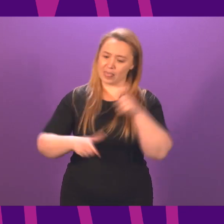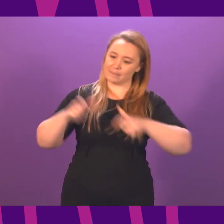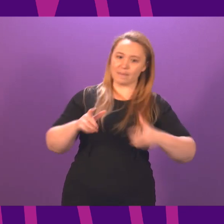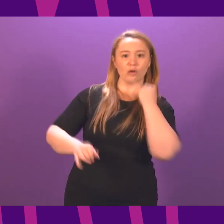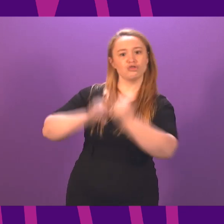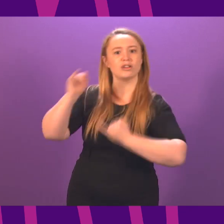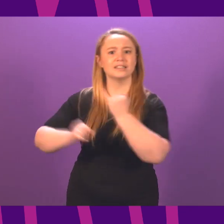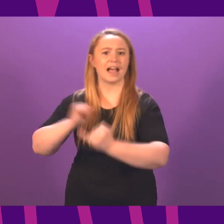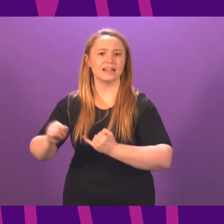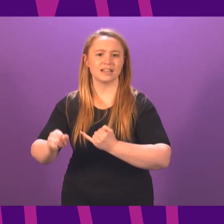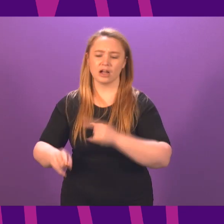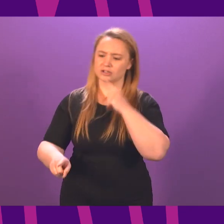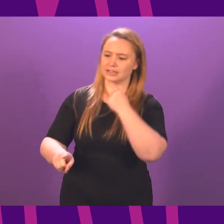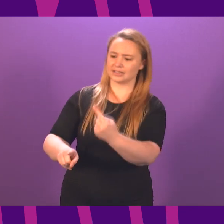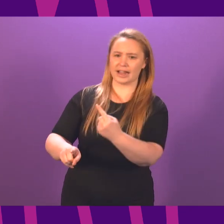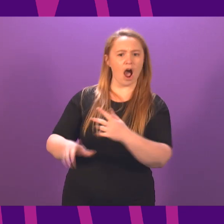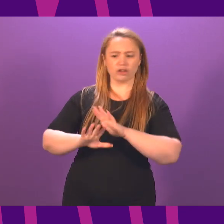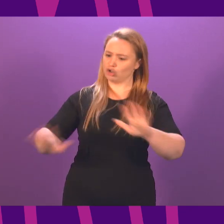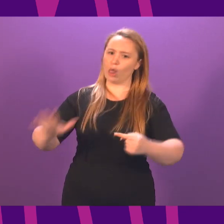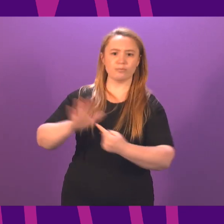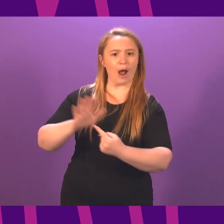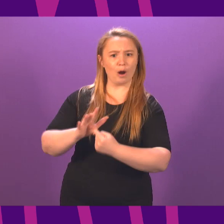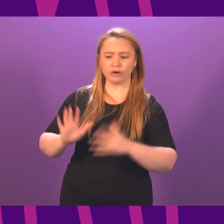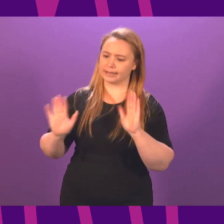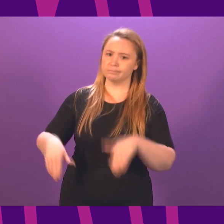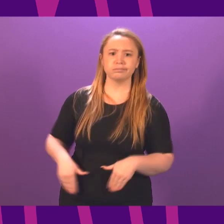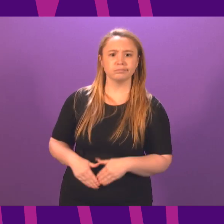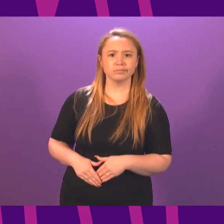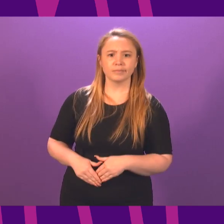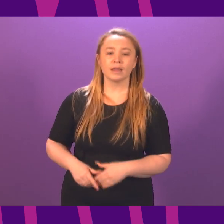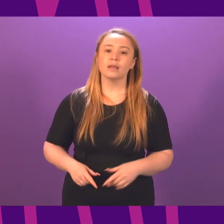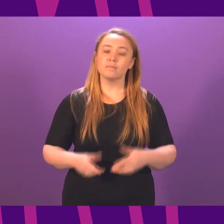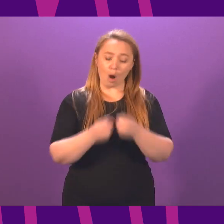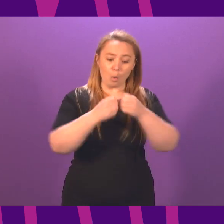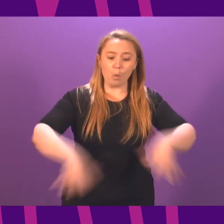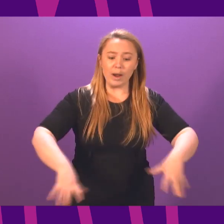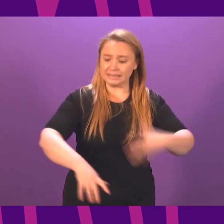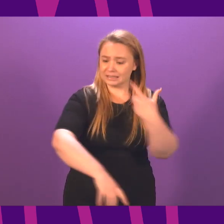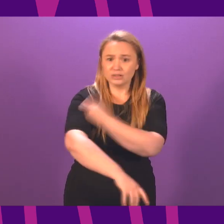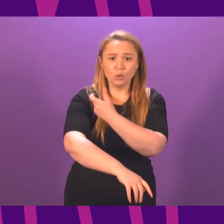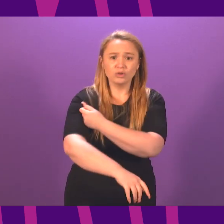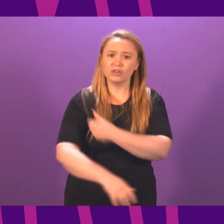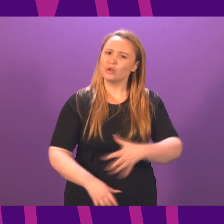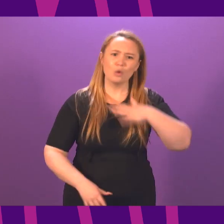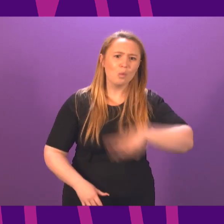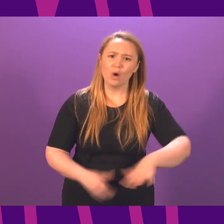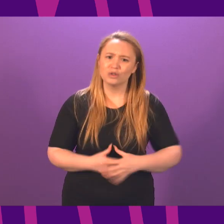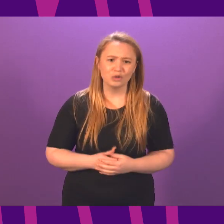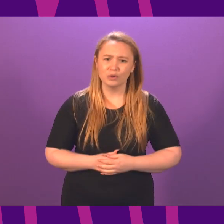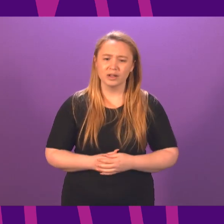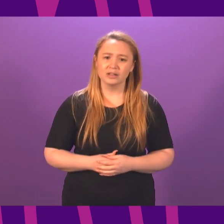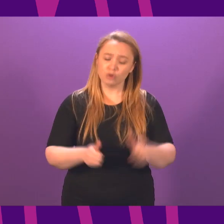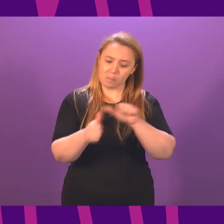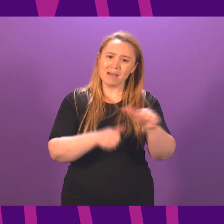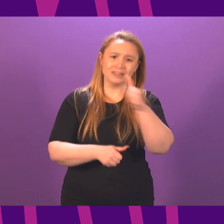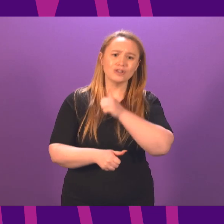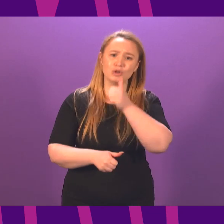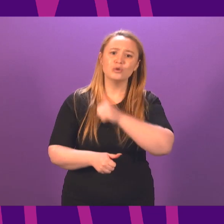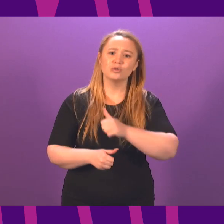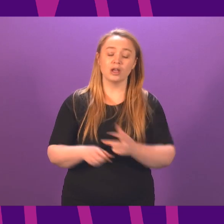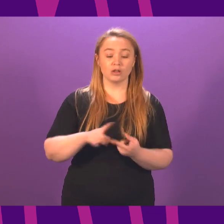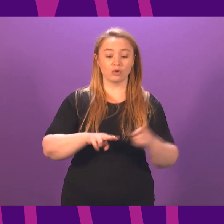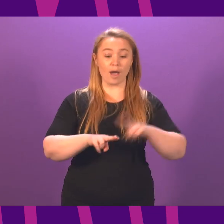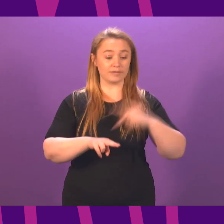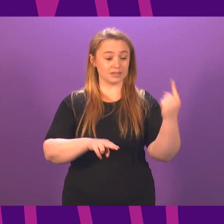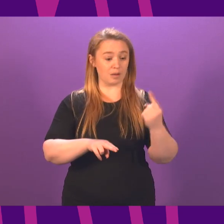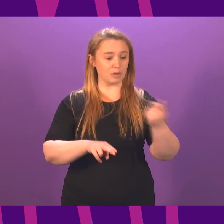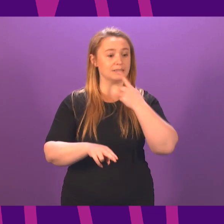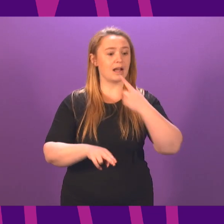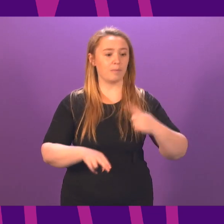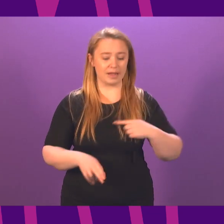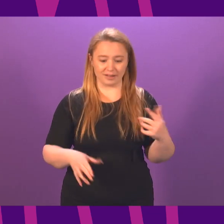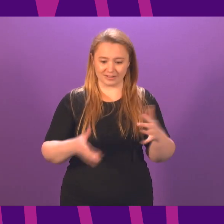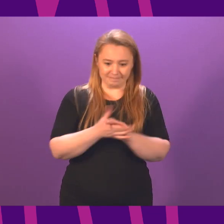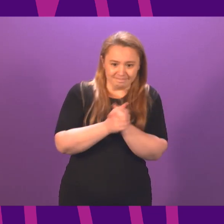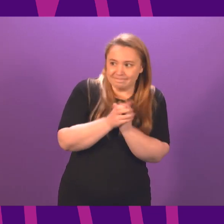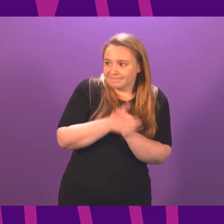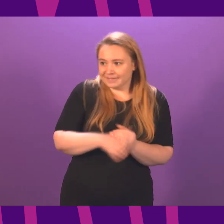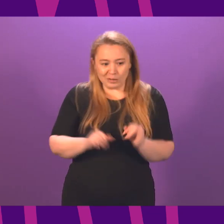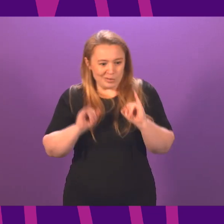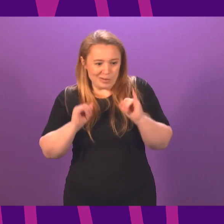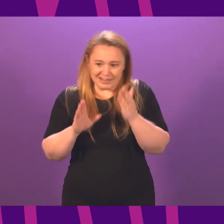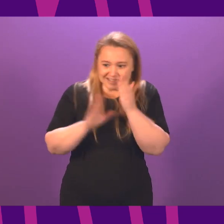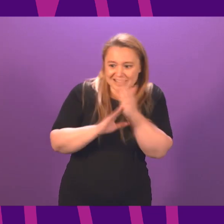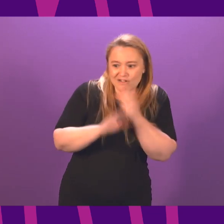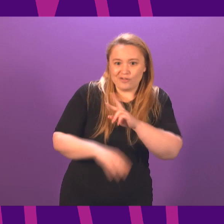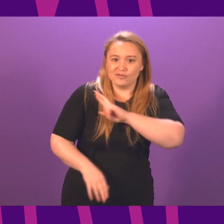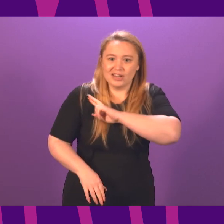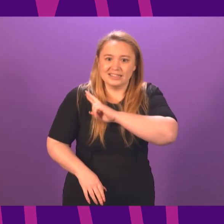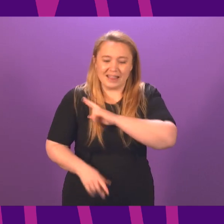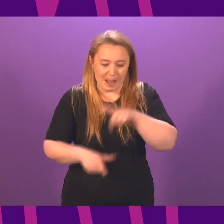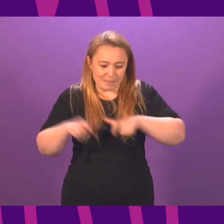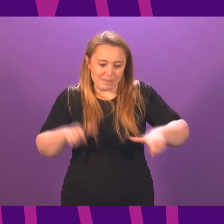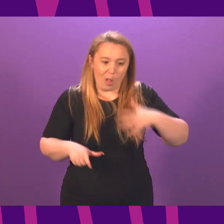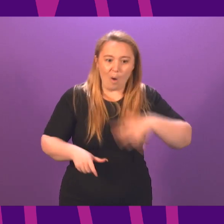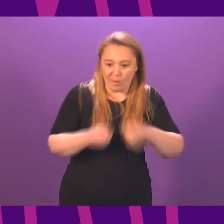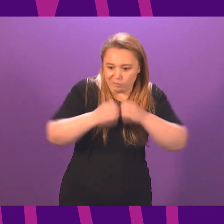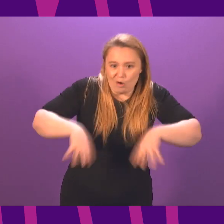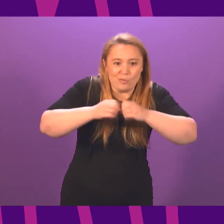outwith the strict order of vials or doses of vaccine. Unless someone is telling me that on the